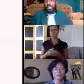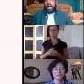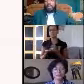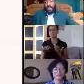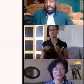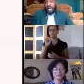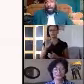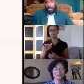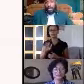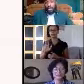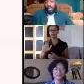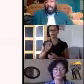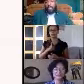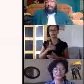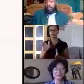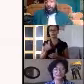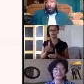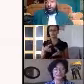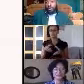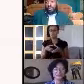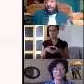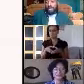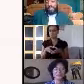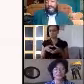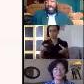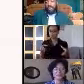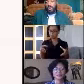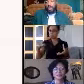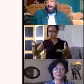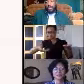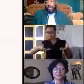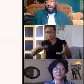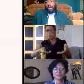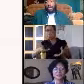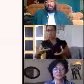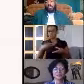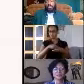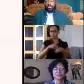for that to happen. And this metaphorical room sometimes it actually requires white